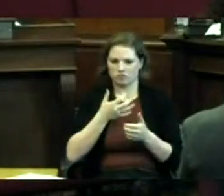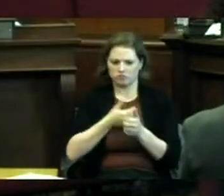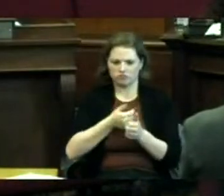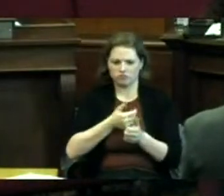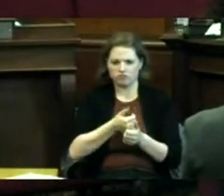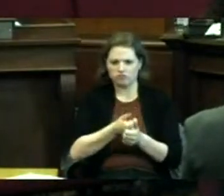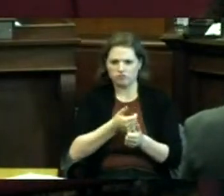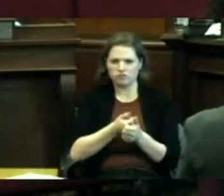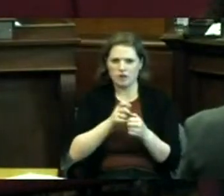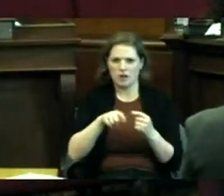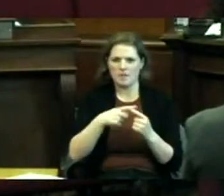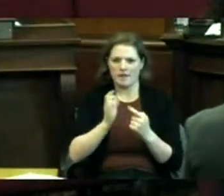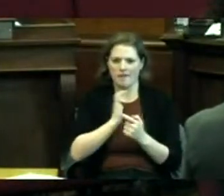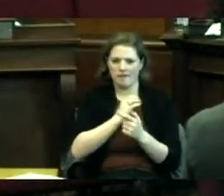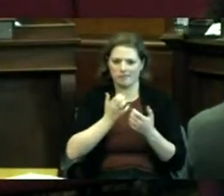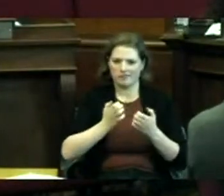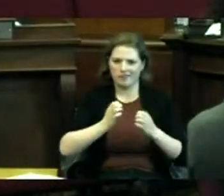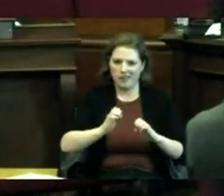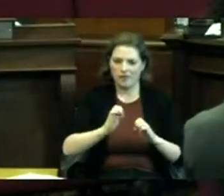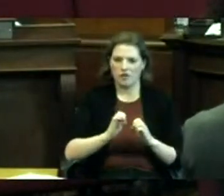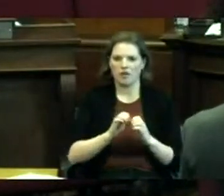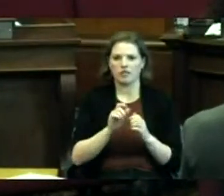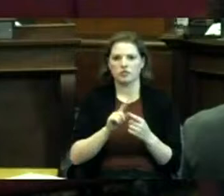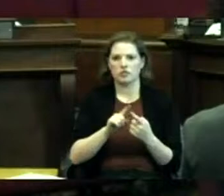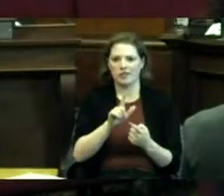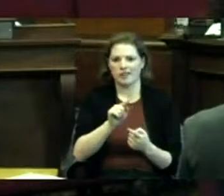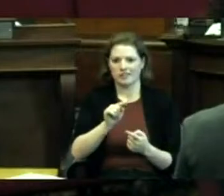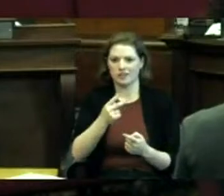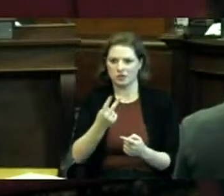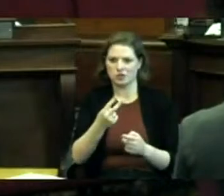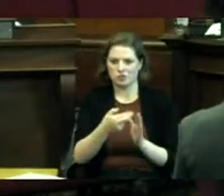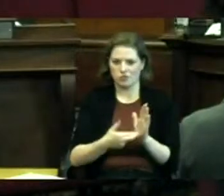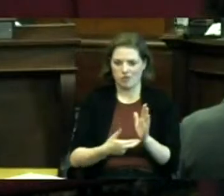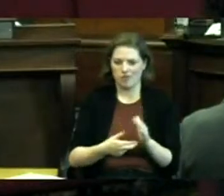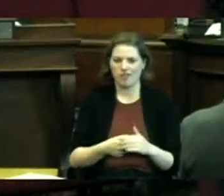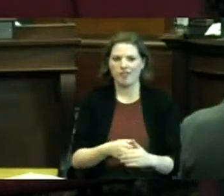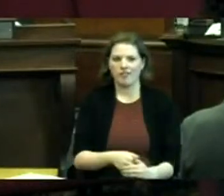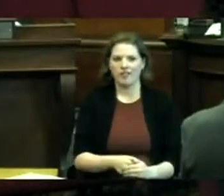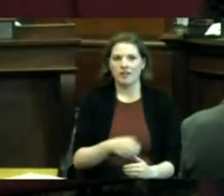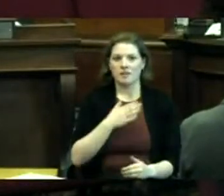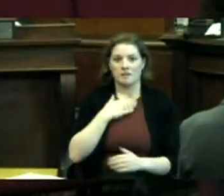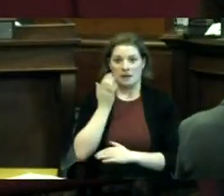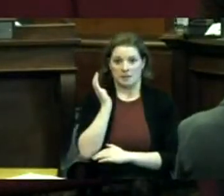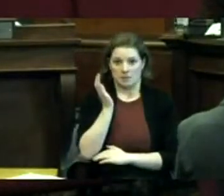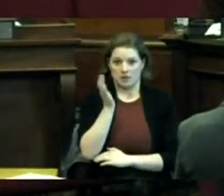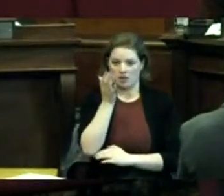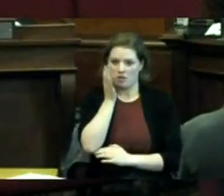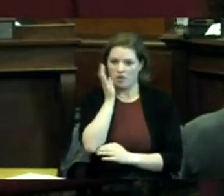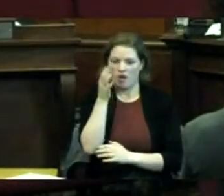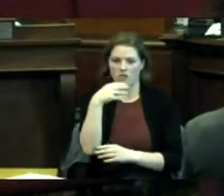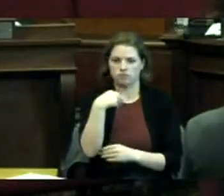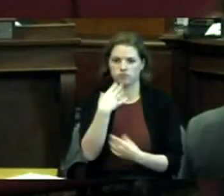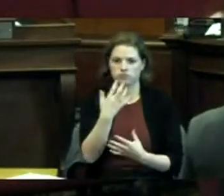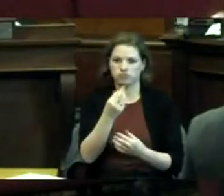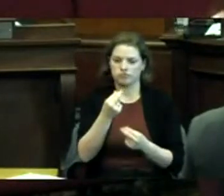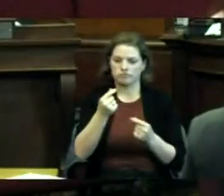committee for their interest in getting updated on our efforts to comply with the long term two